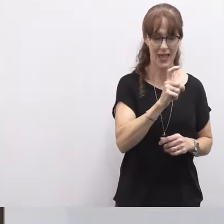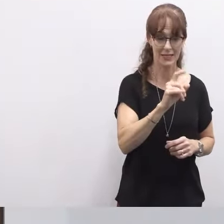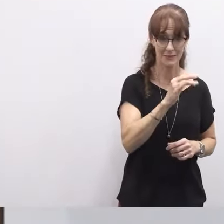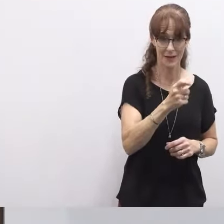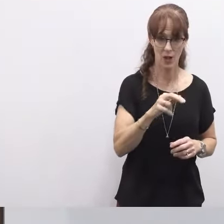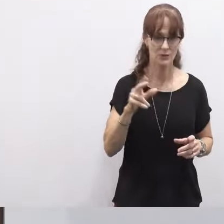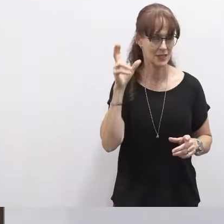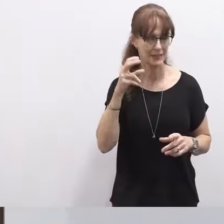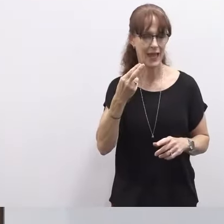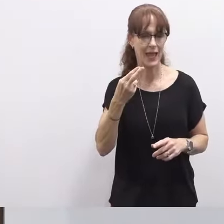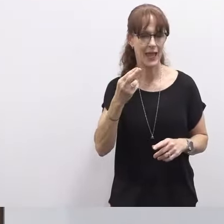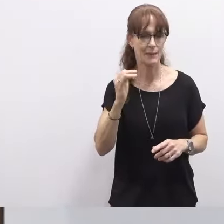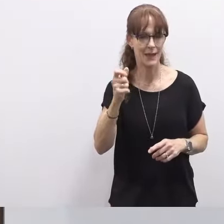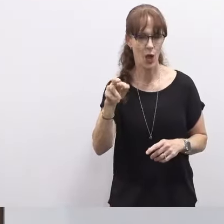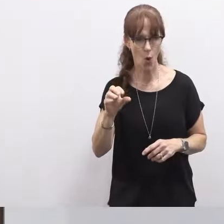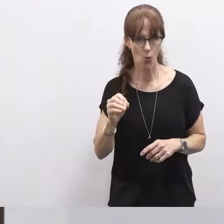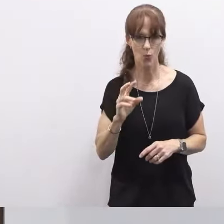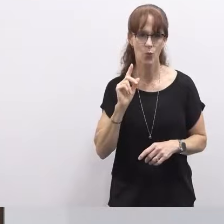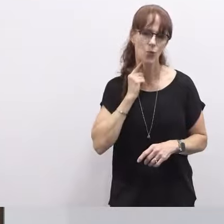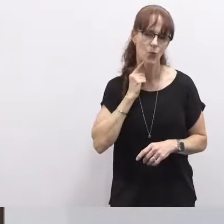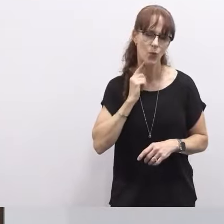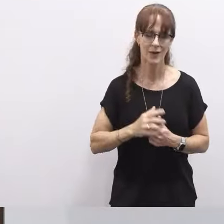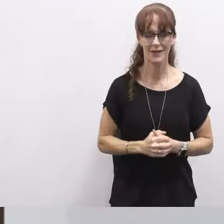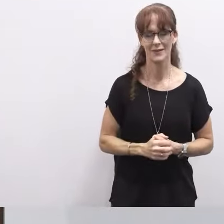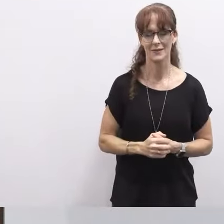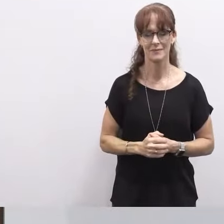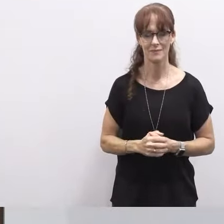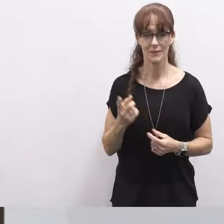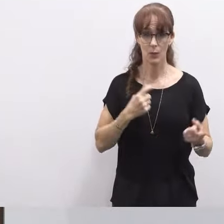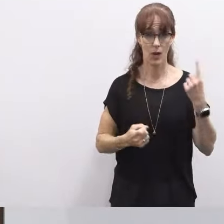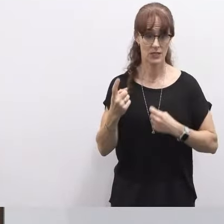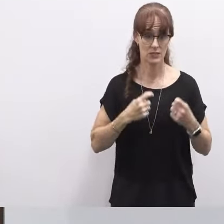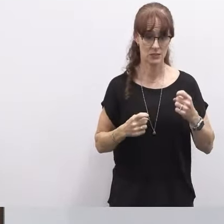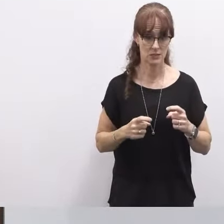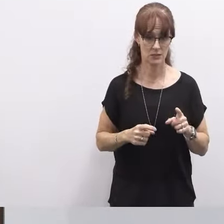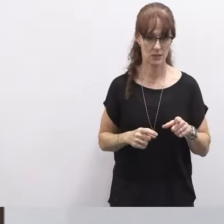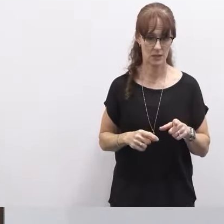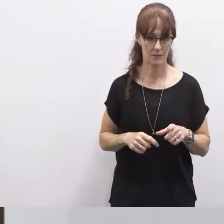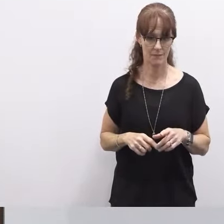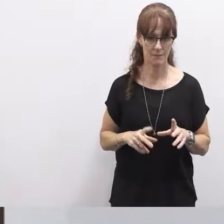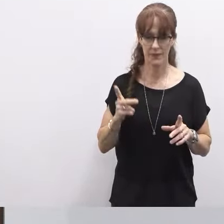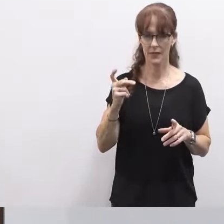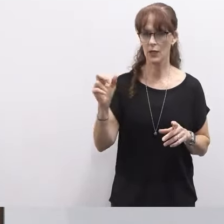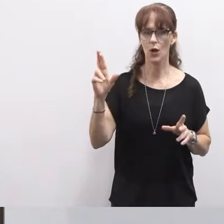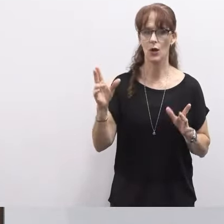Any other thoughts or questions? Okay, oh, sorry. Again, another technical question,